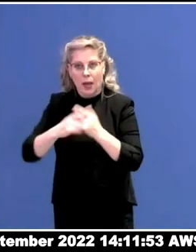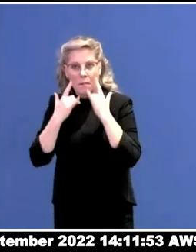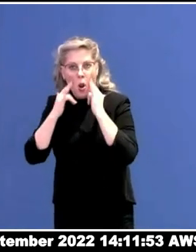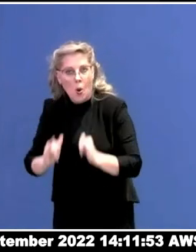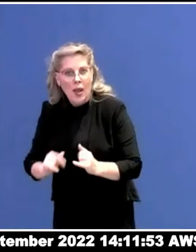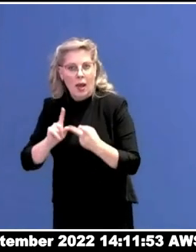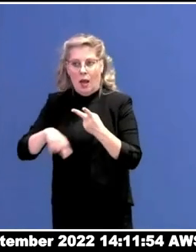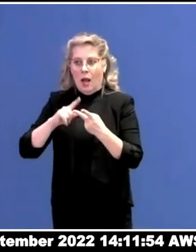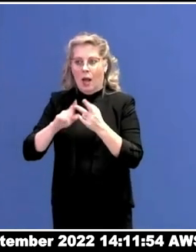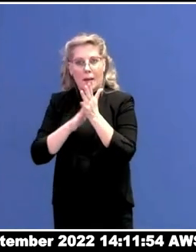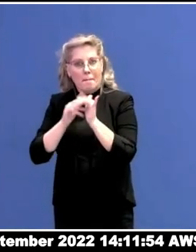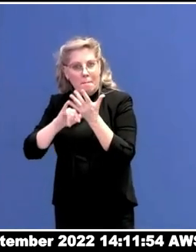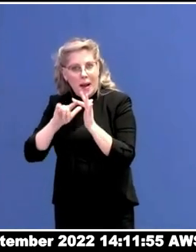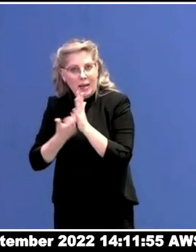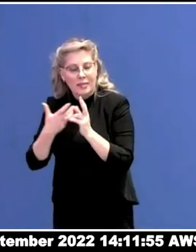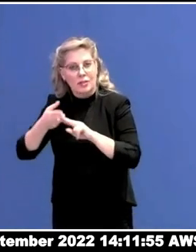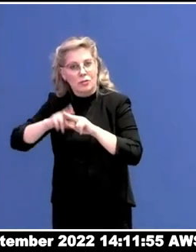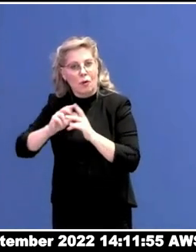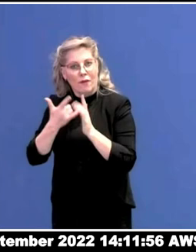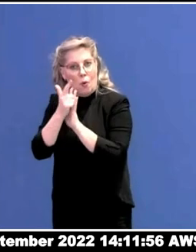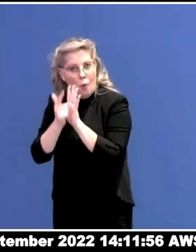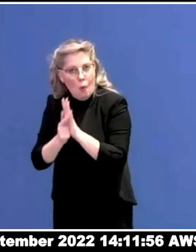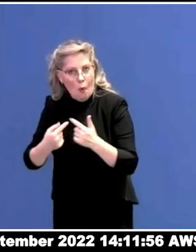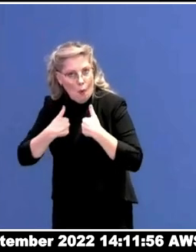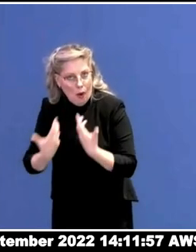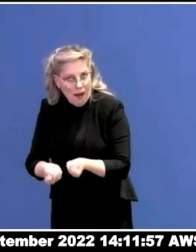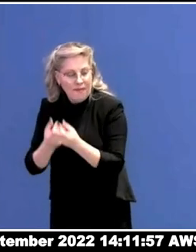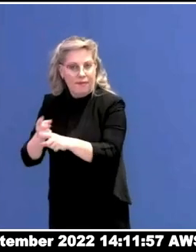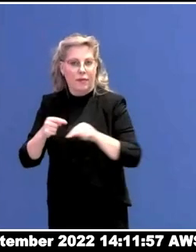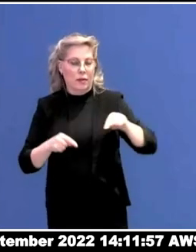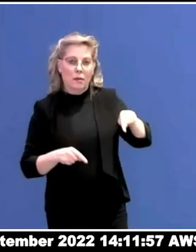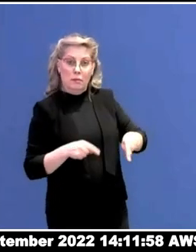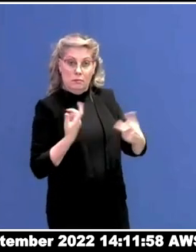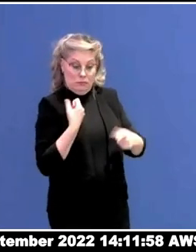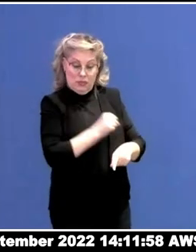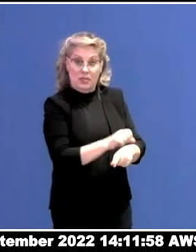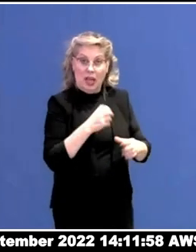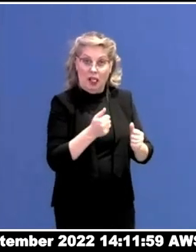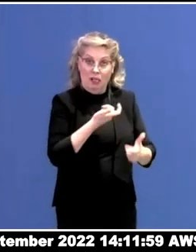cages and educate them at whatever level that must be so they can walk out.